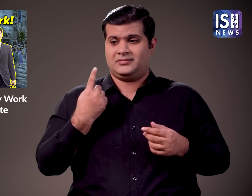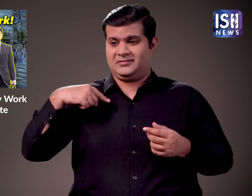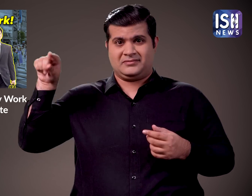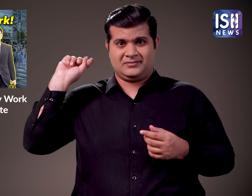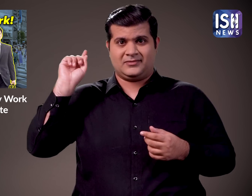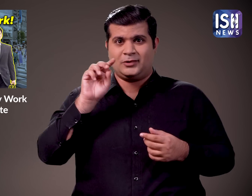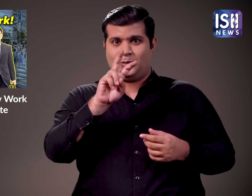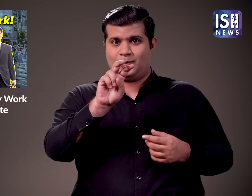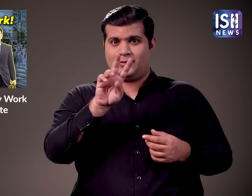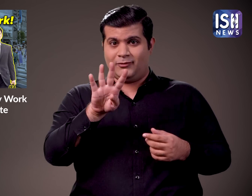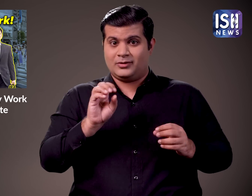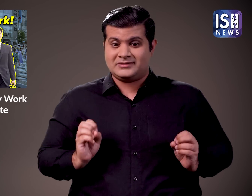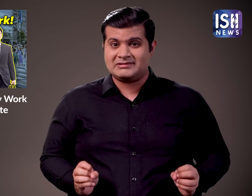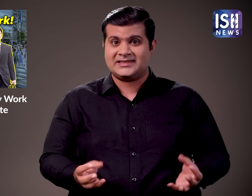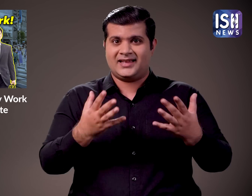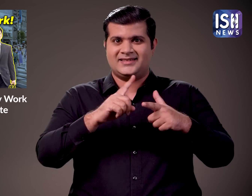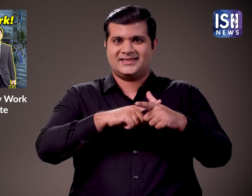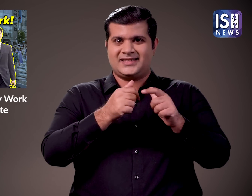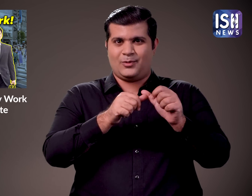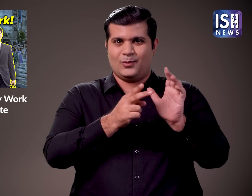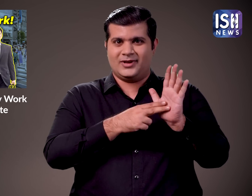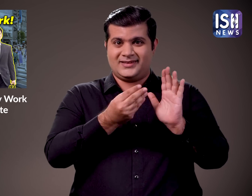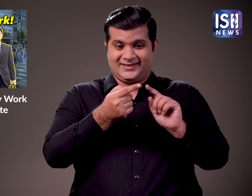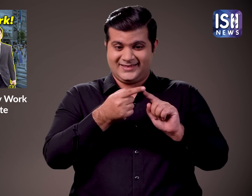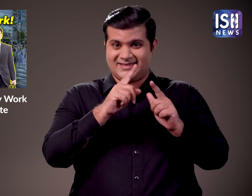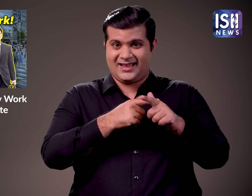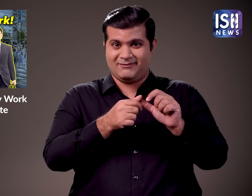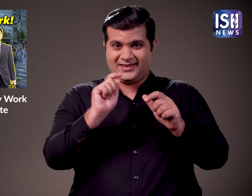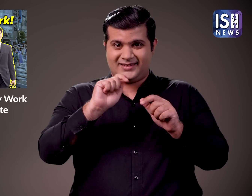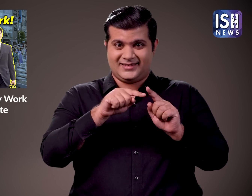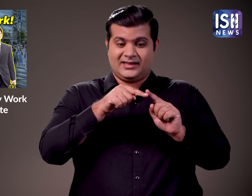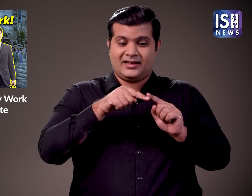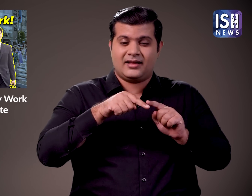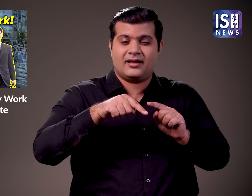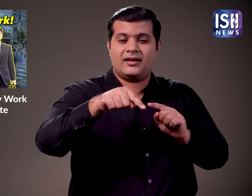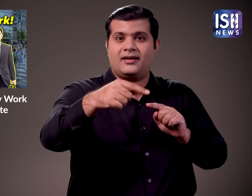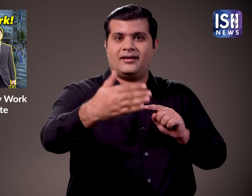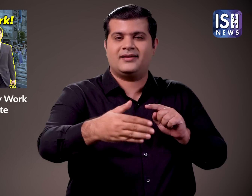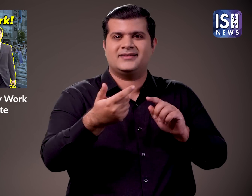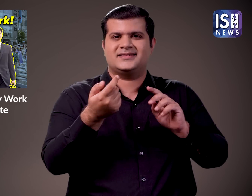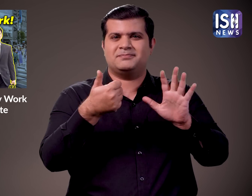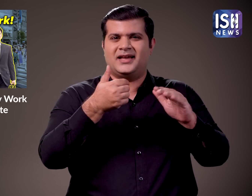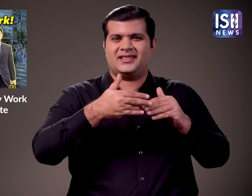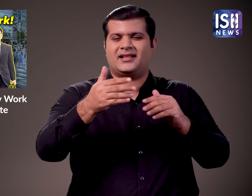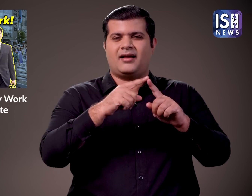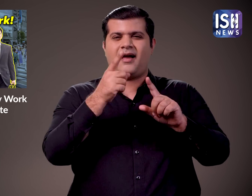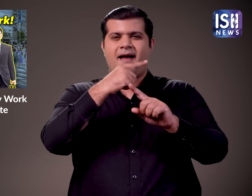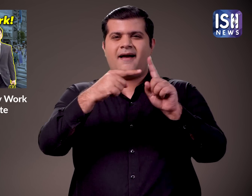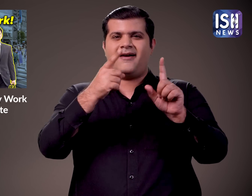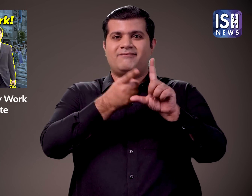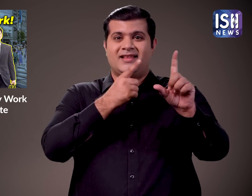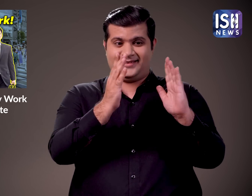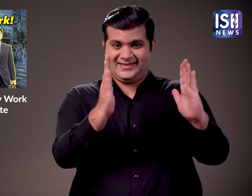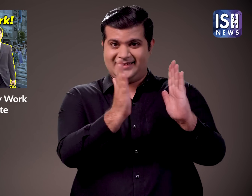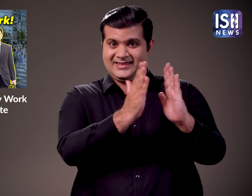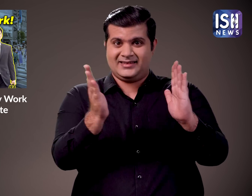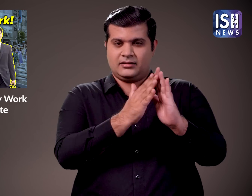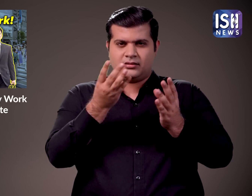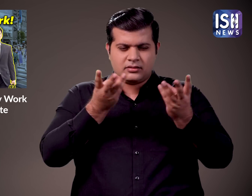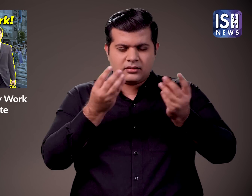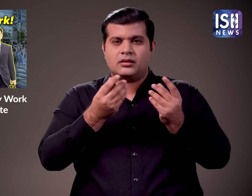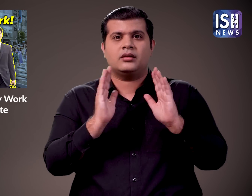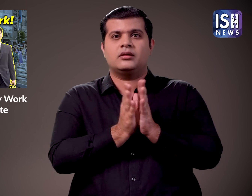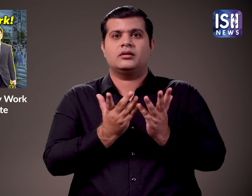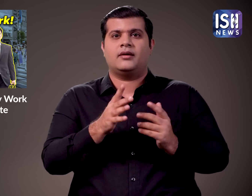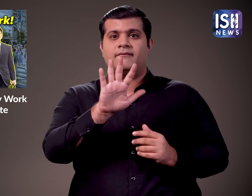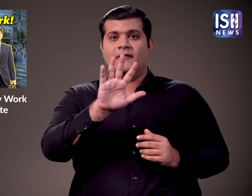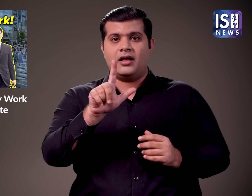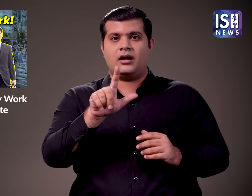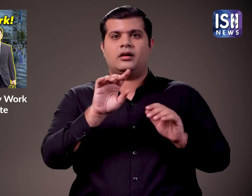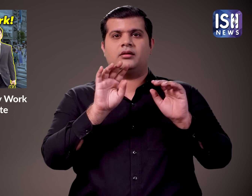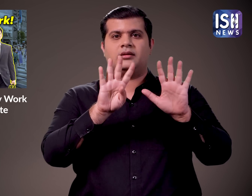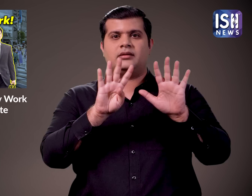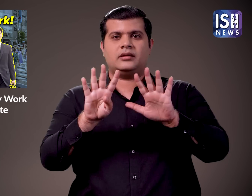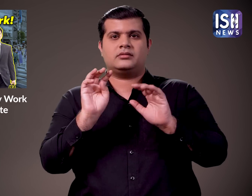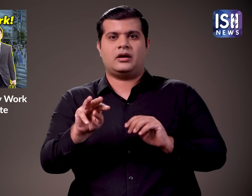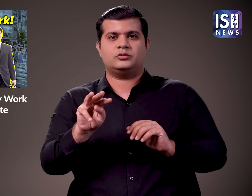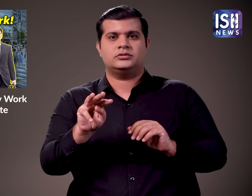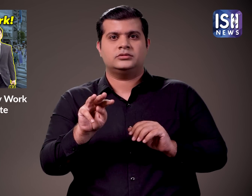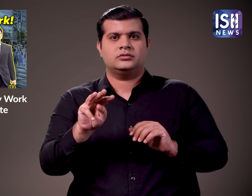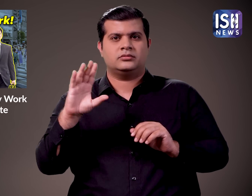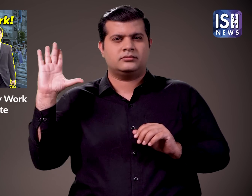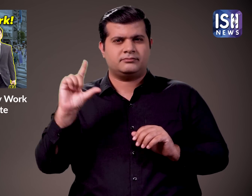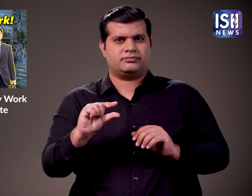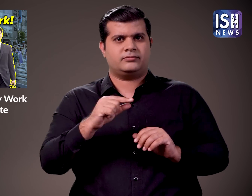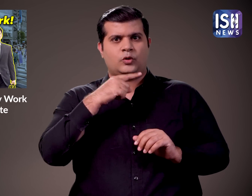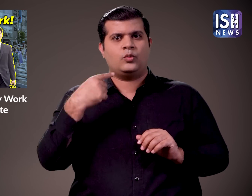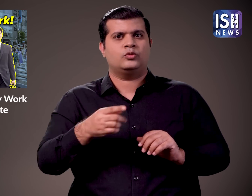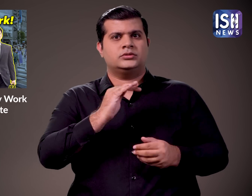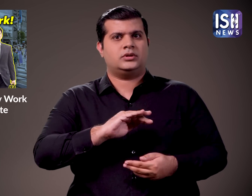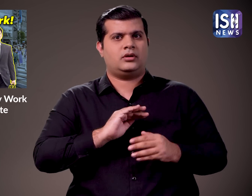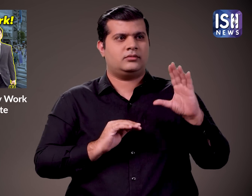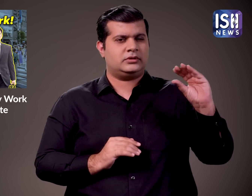In the first half of 2024, 5.99 lakh children were born in Russia.